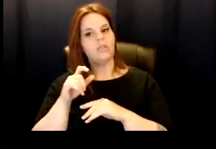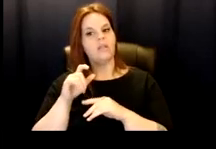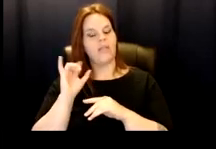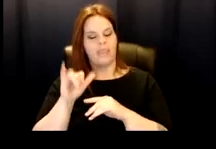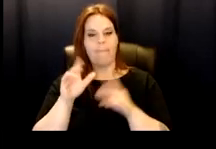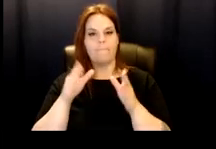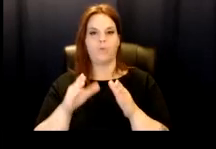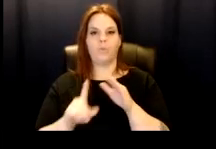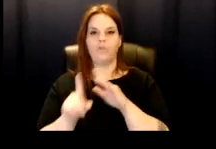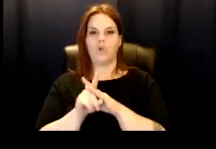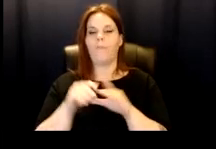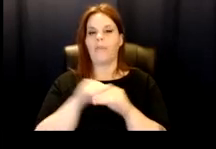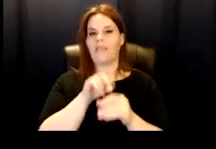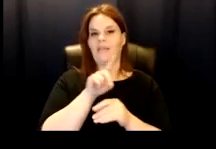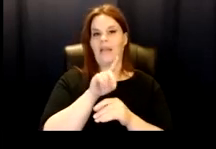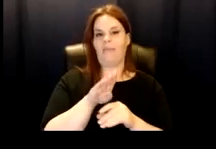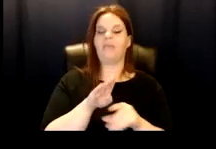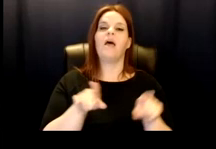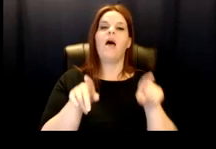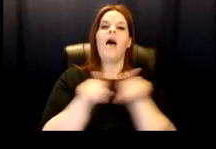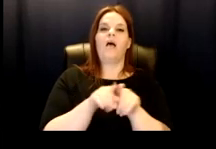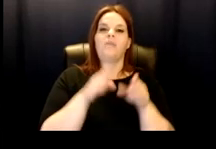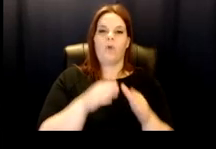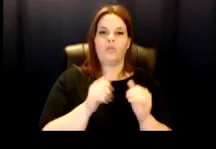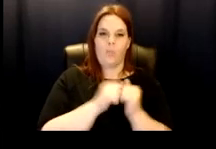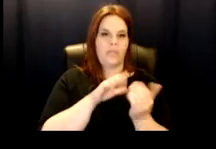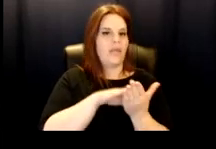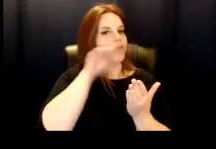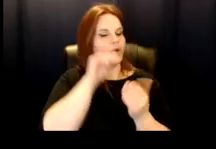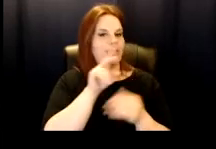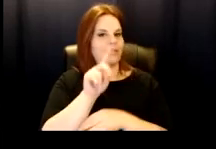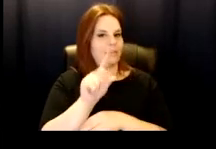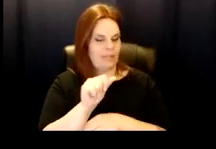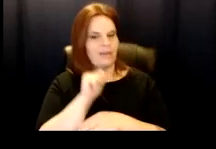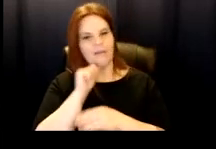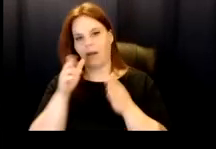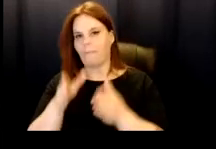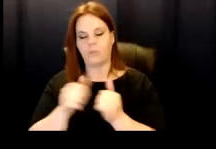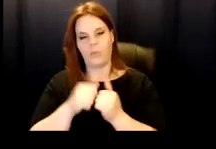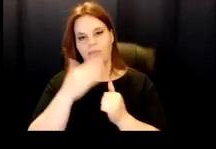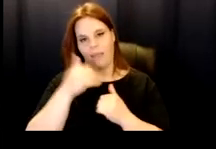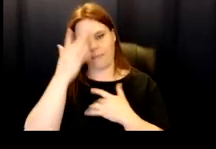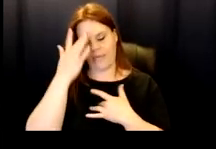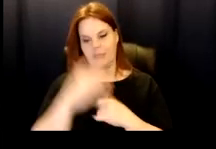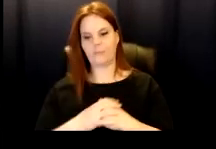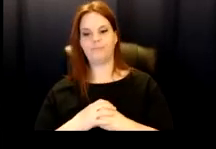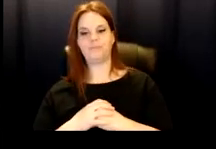in the database as a person with a learning disability. Another set of fields that we